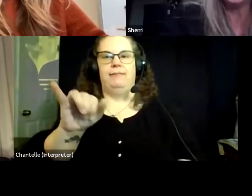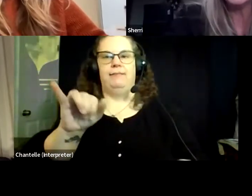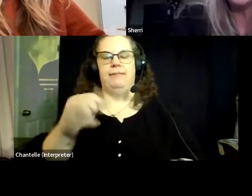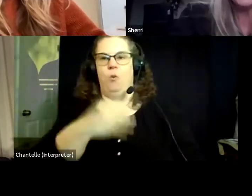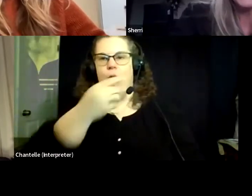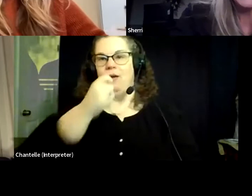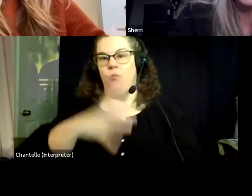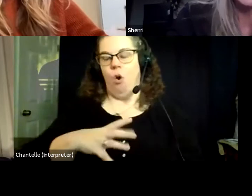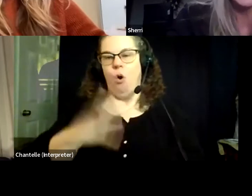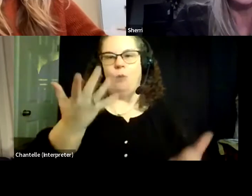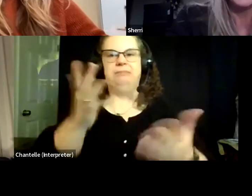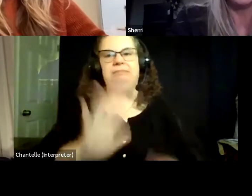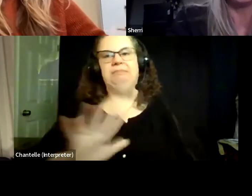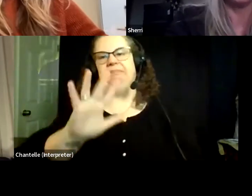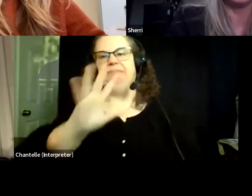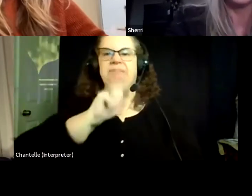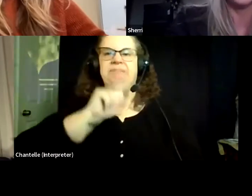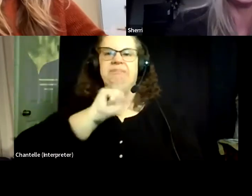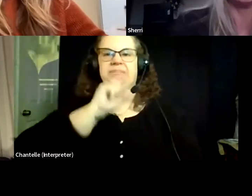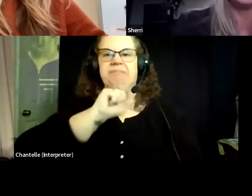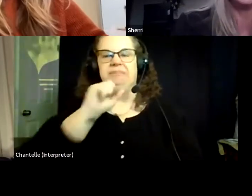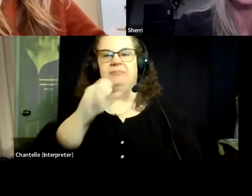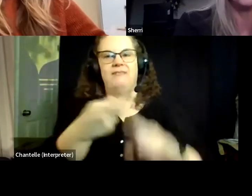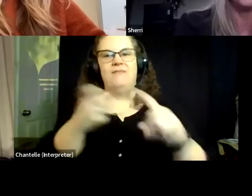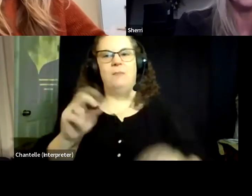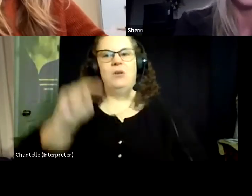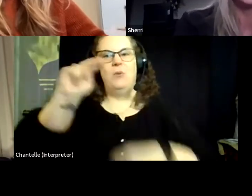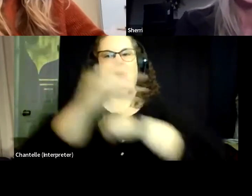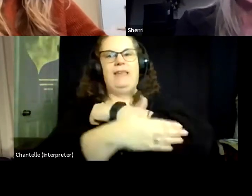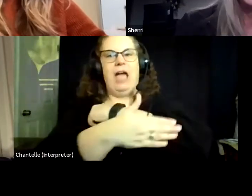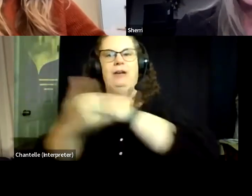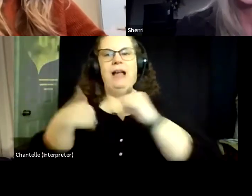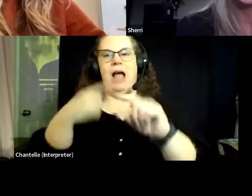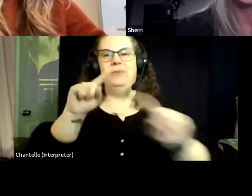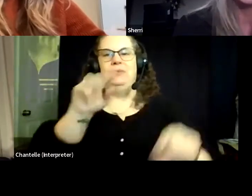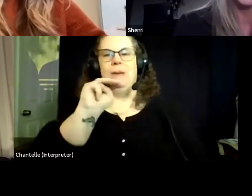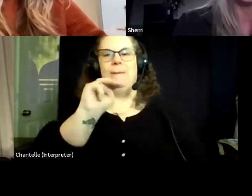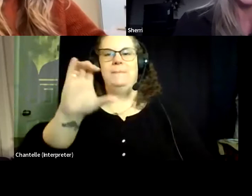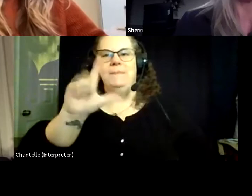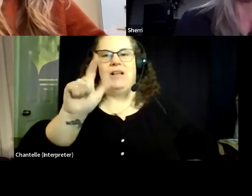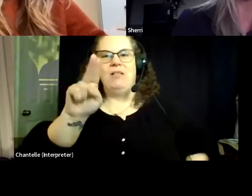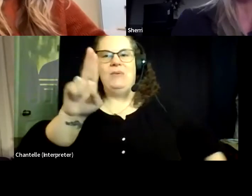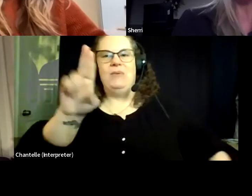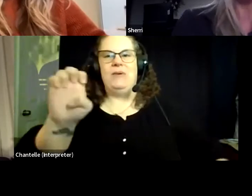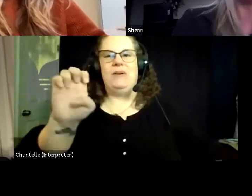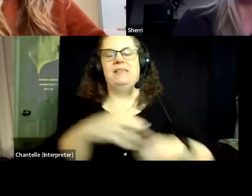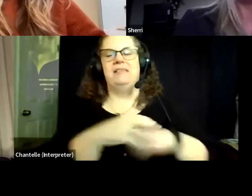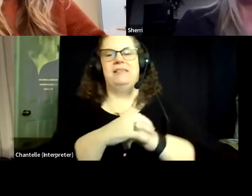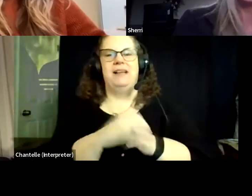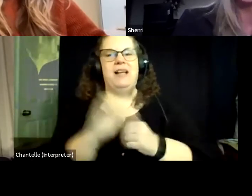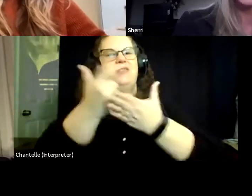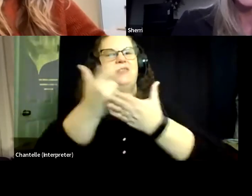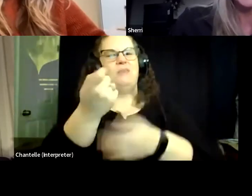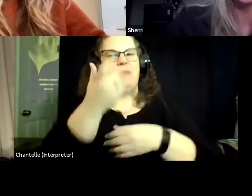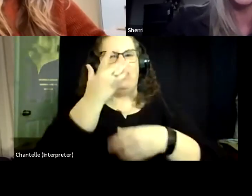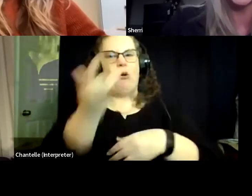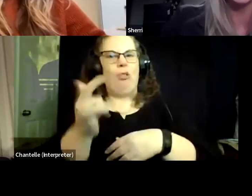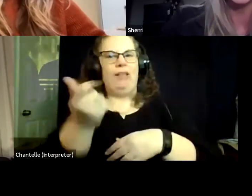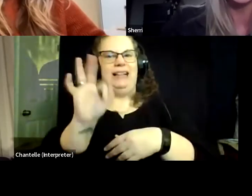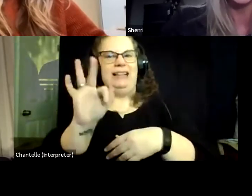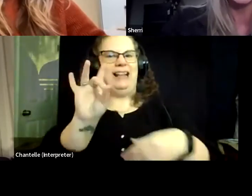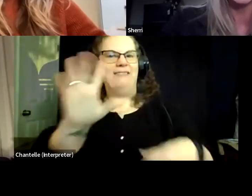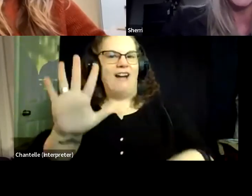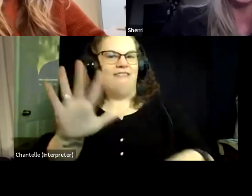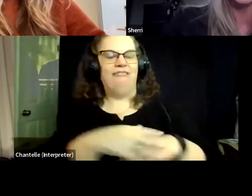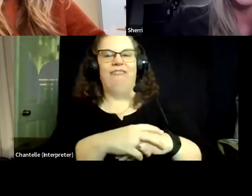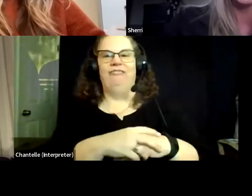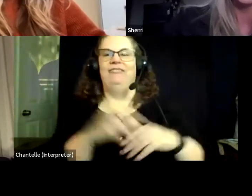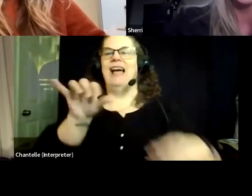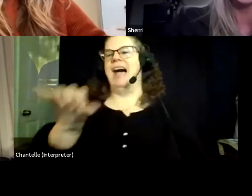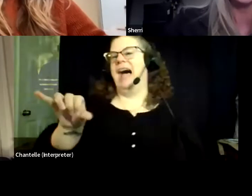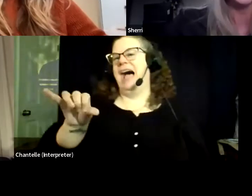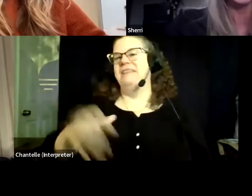1985. I'm excited you are from Hazel